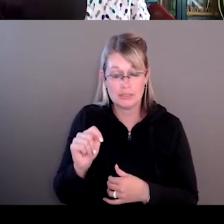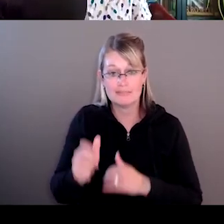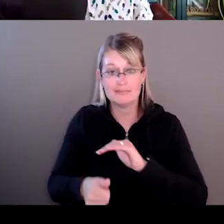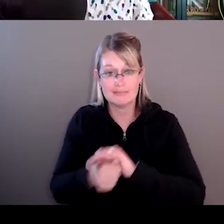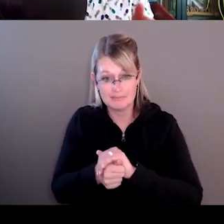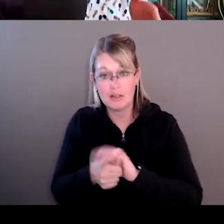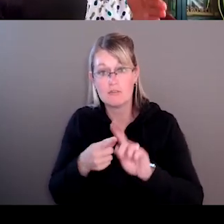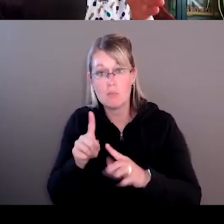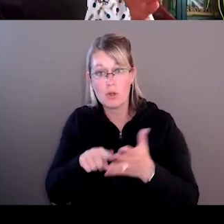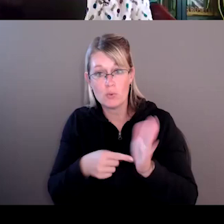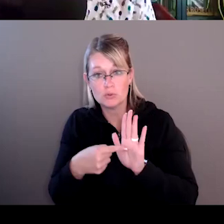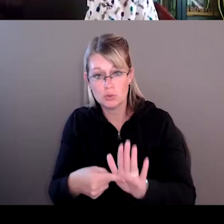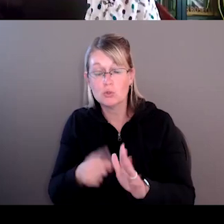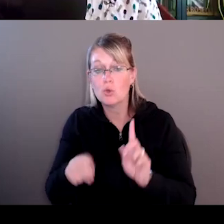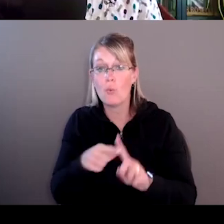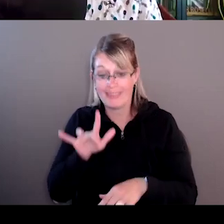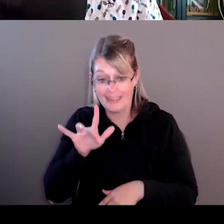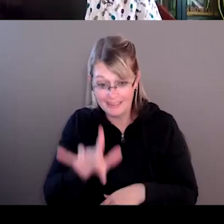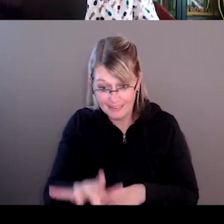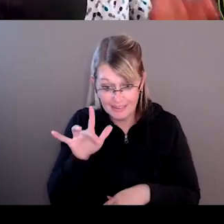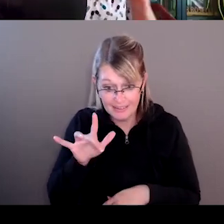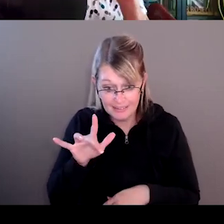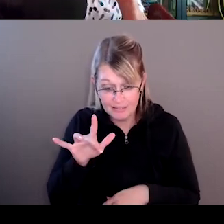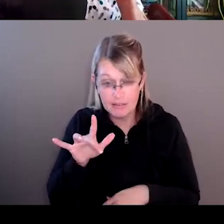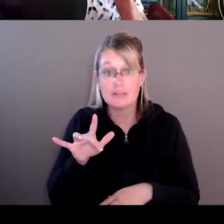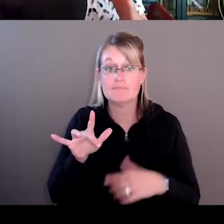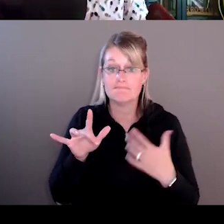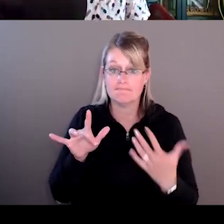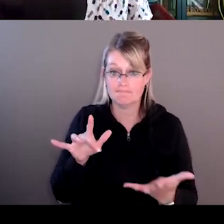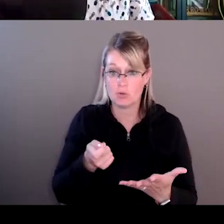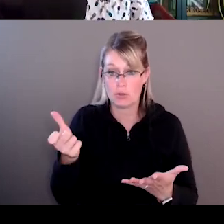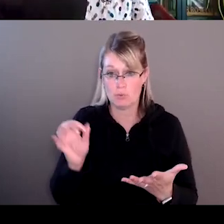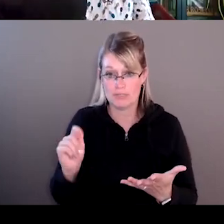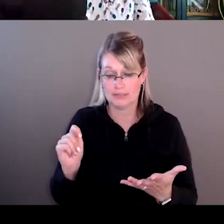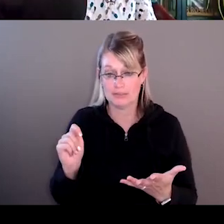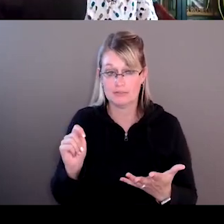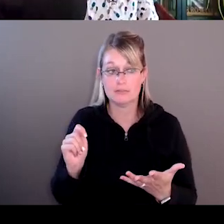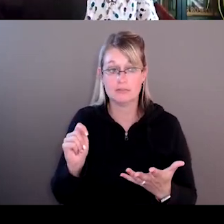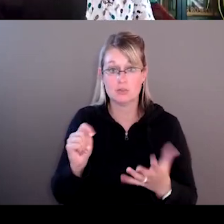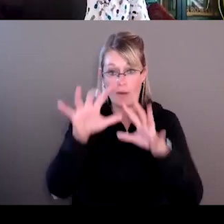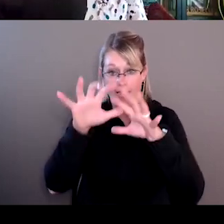want to show, so when the user hits it, removes it. So collapsing those rows is as simple then